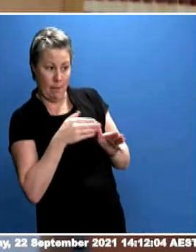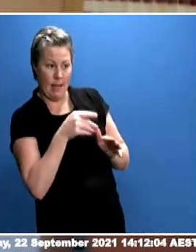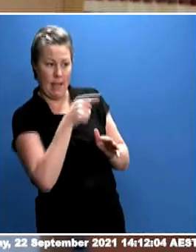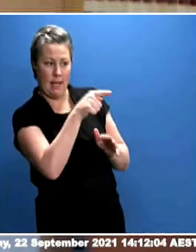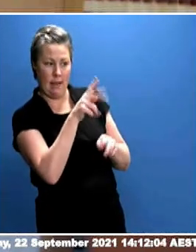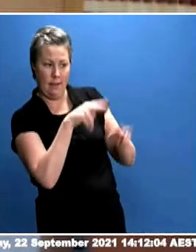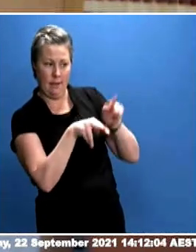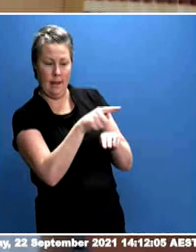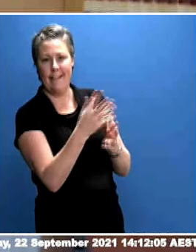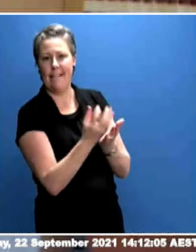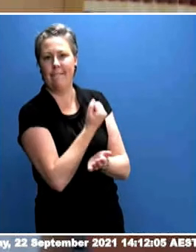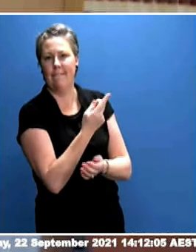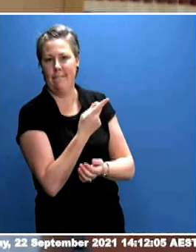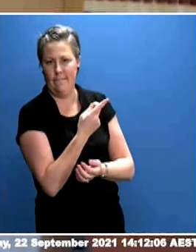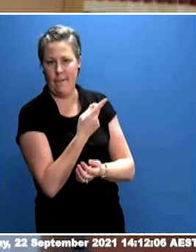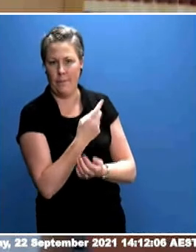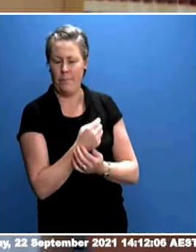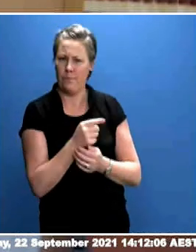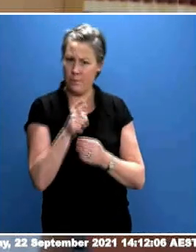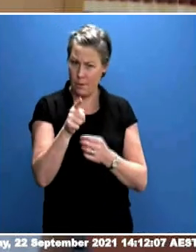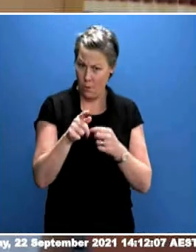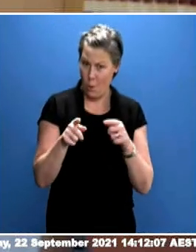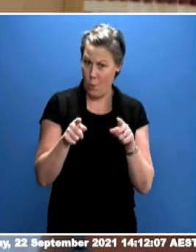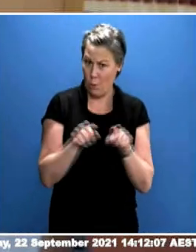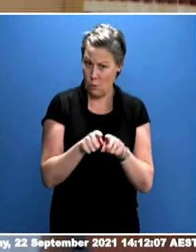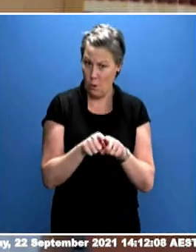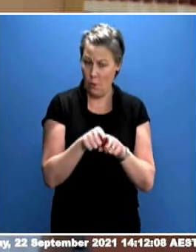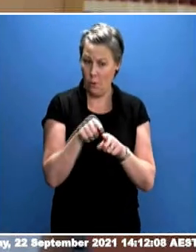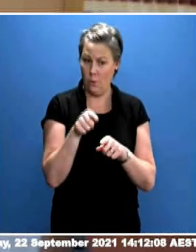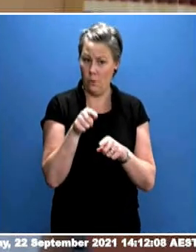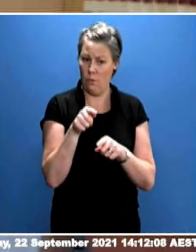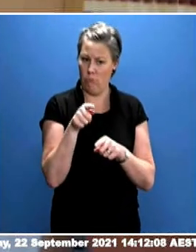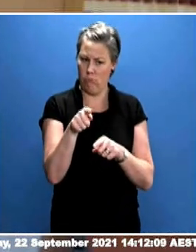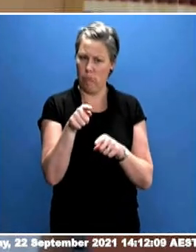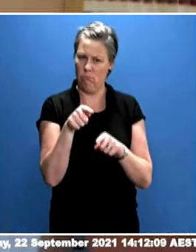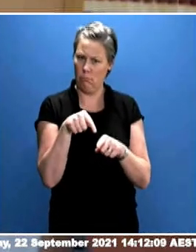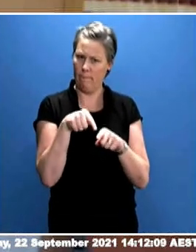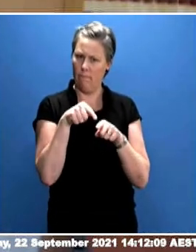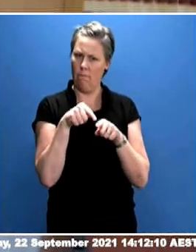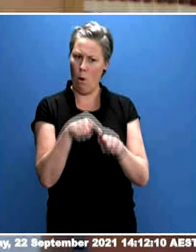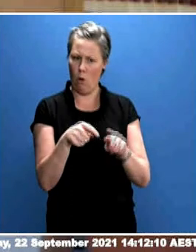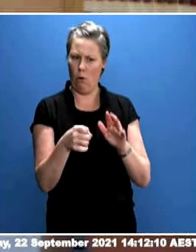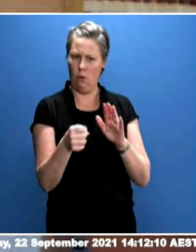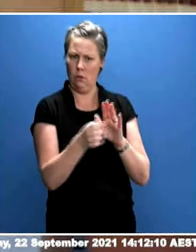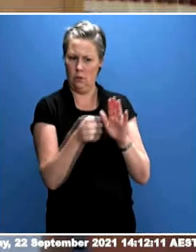But you also operate in accordance with the principles for placement of Aboriginal children?